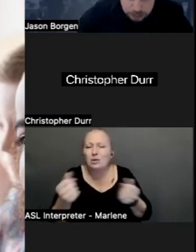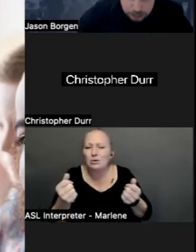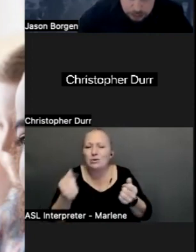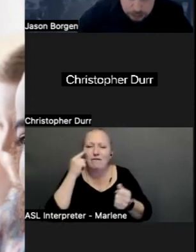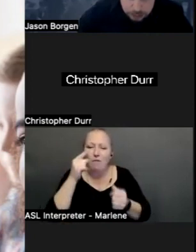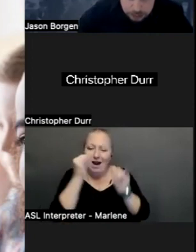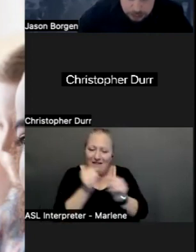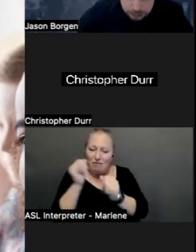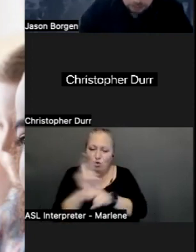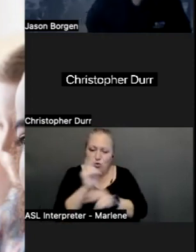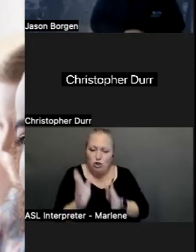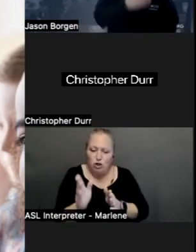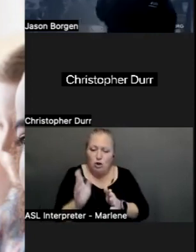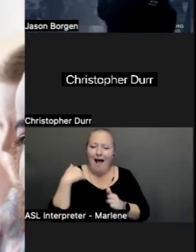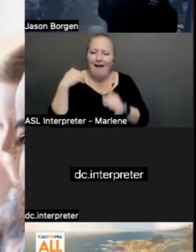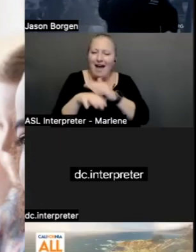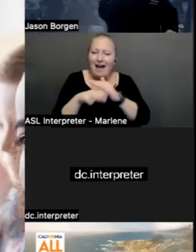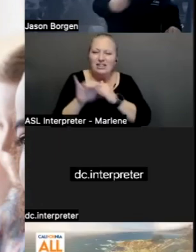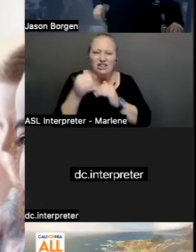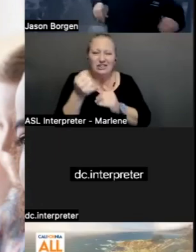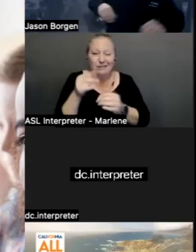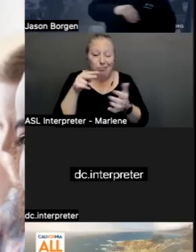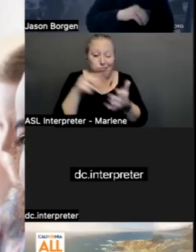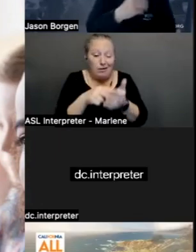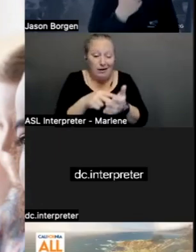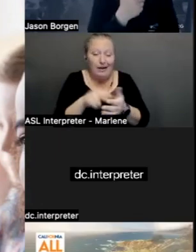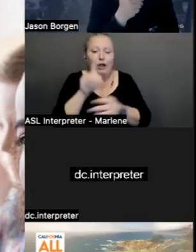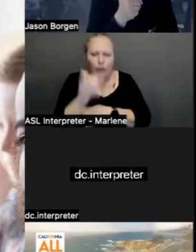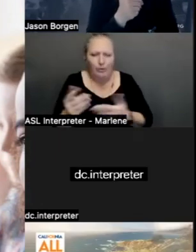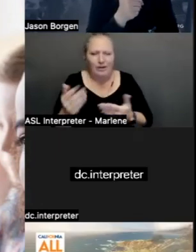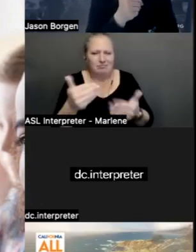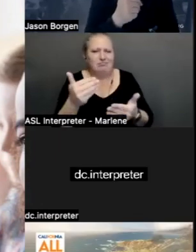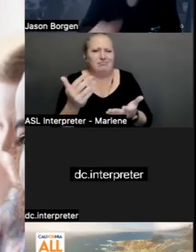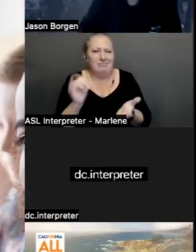access and just be able to plug in and do. And I I think that's kind of a a model we have to